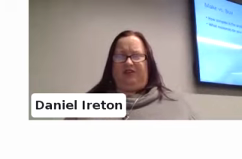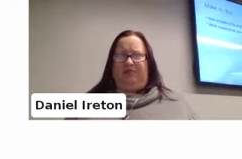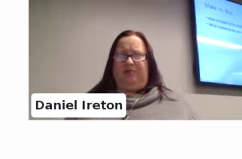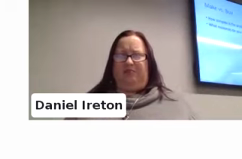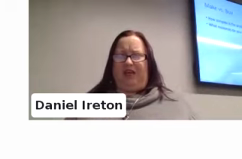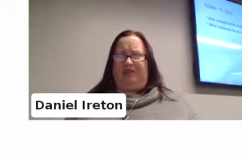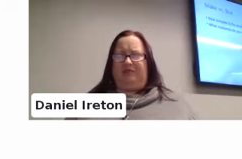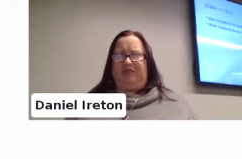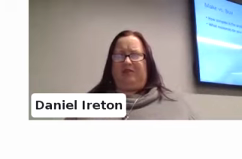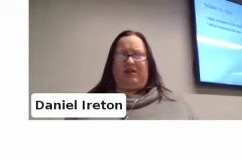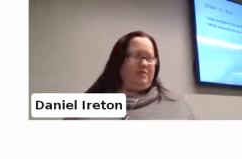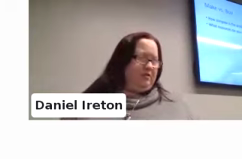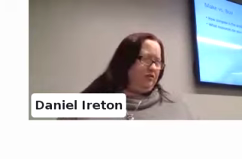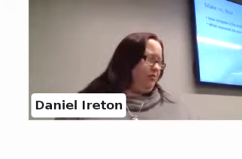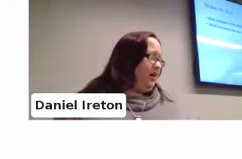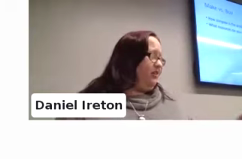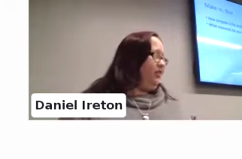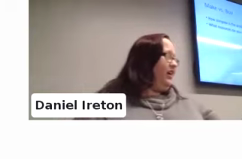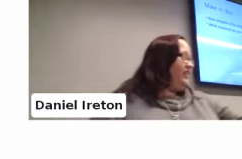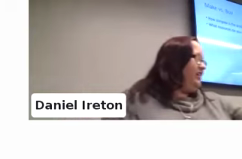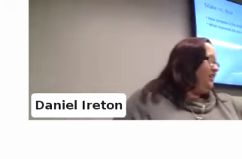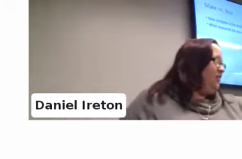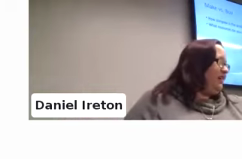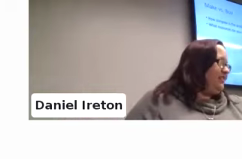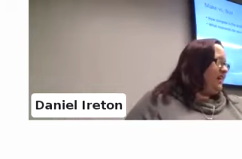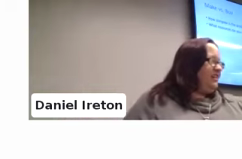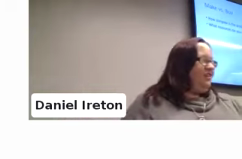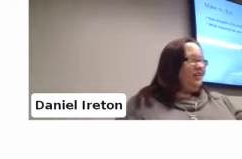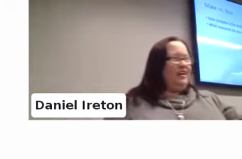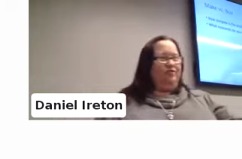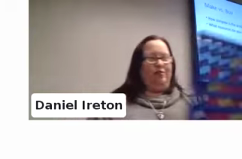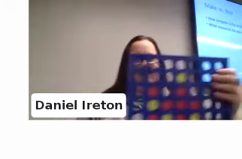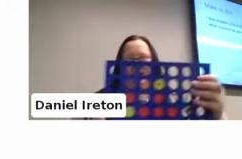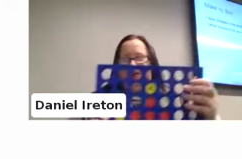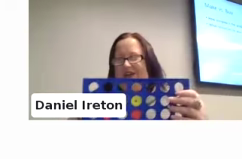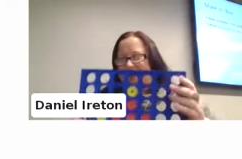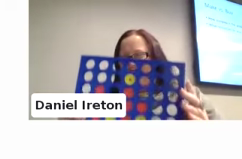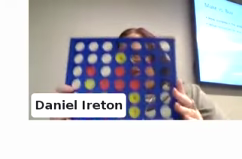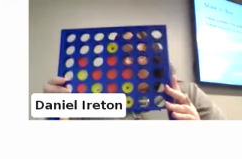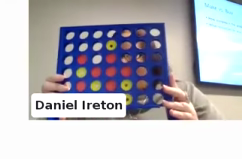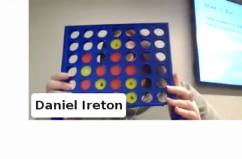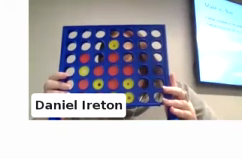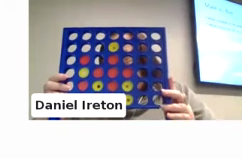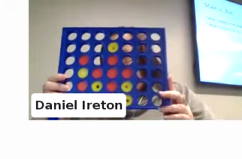But think about all the resources you have. Sometimes if it is easier to make something, sometimes easier to buy it.